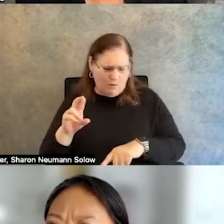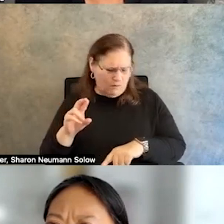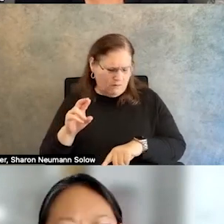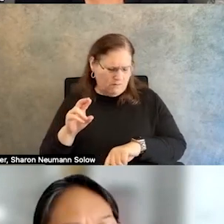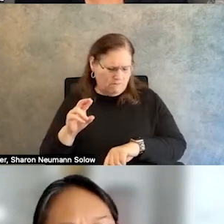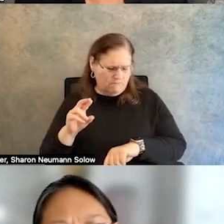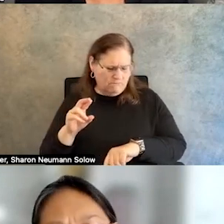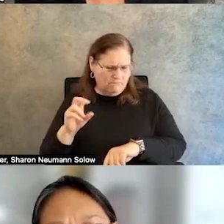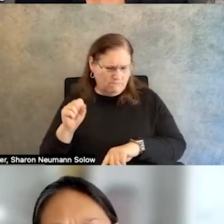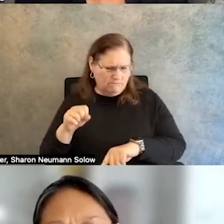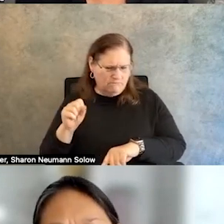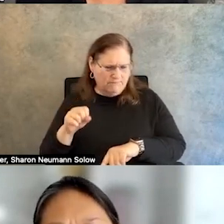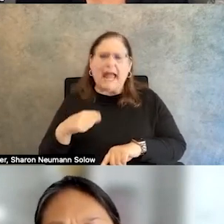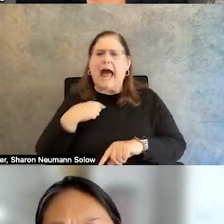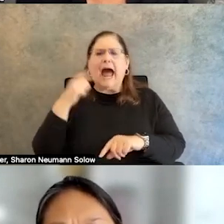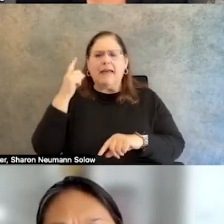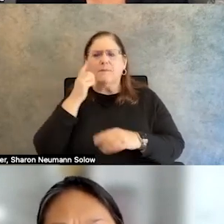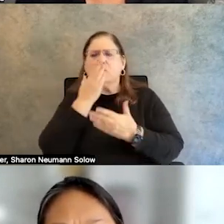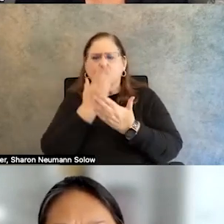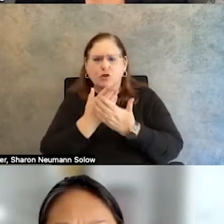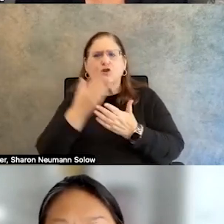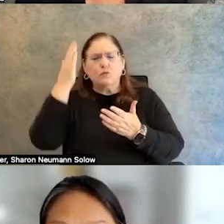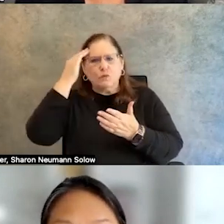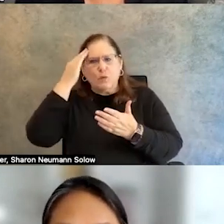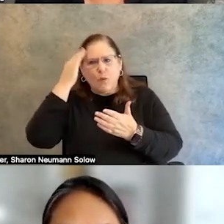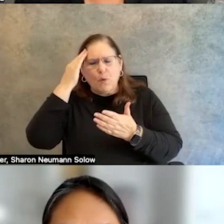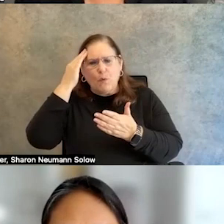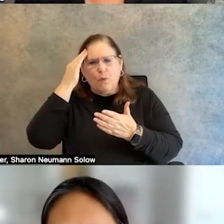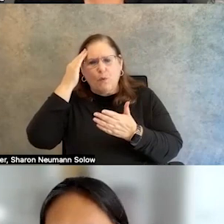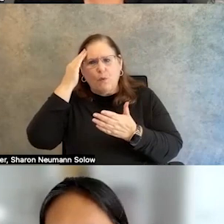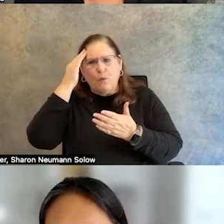Yeah, I think it would be good to know. Please feel free